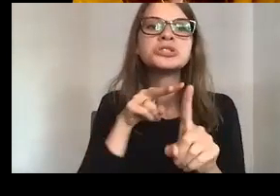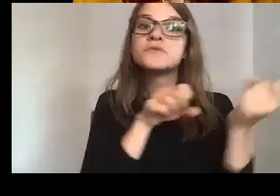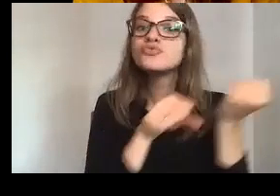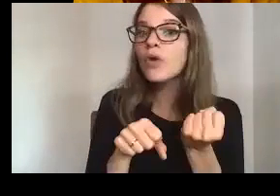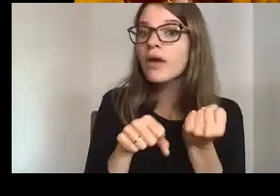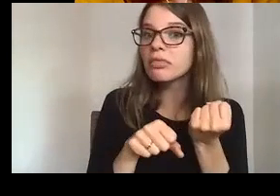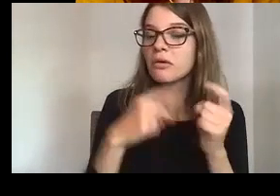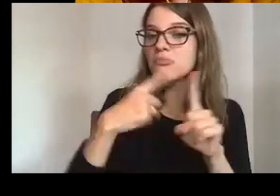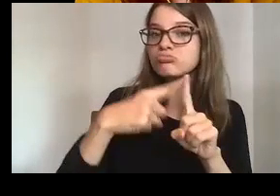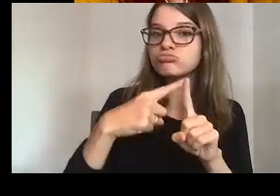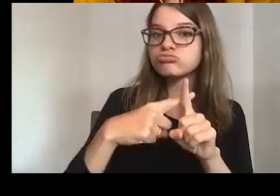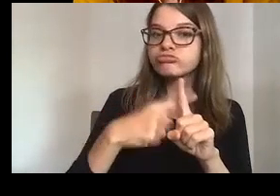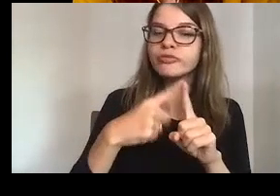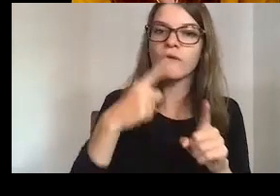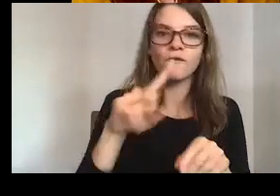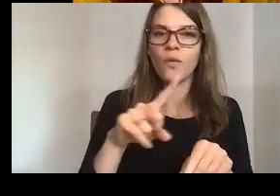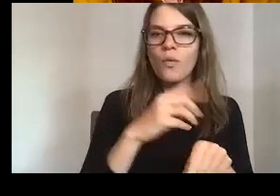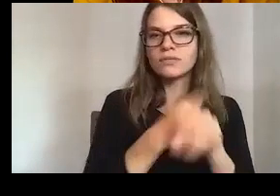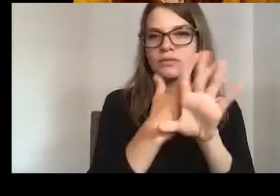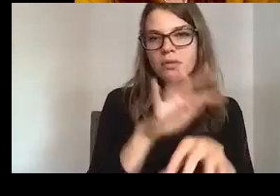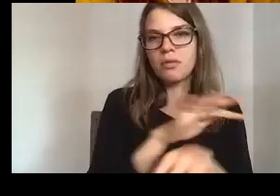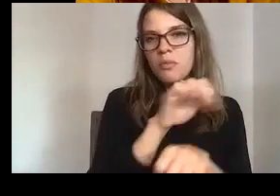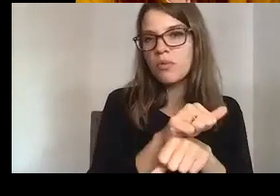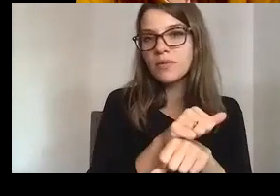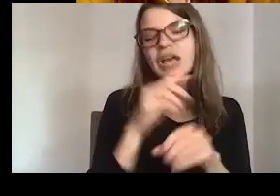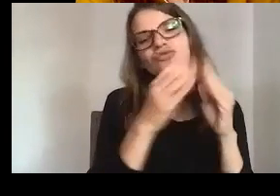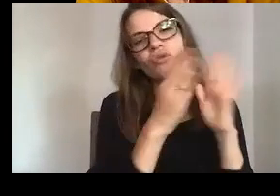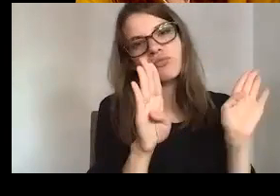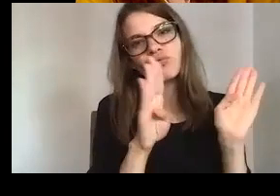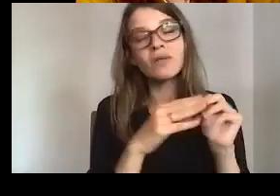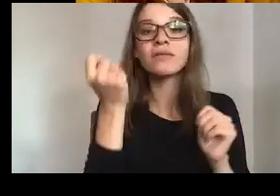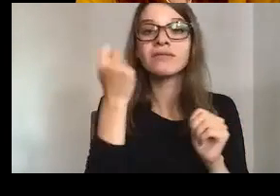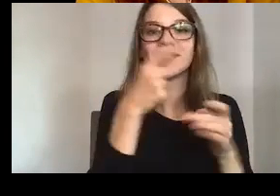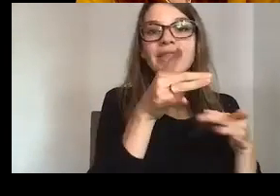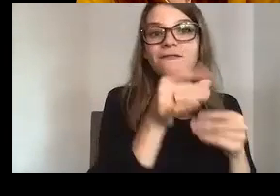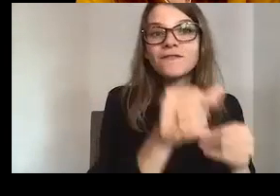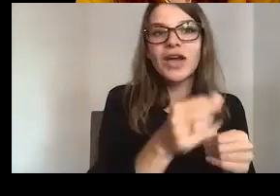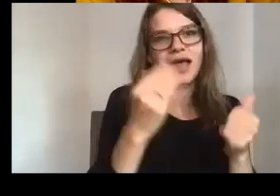some strengths of using telehealth in general and again that efficiency and that convenience came up